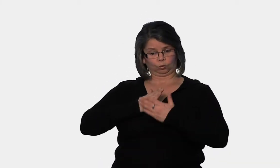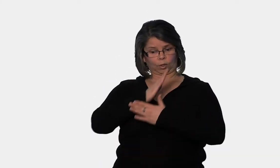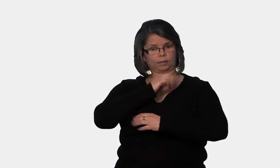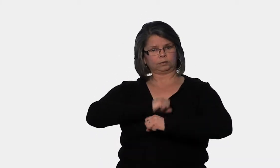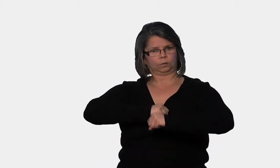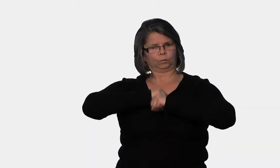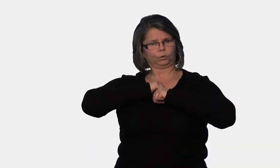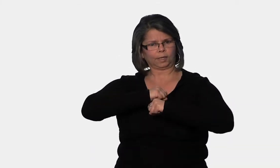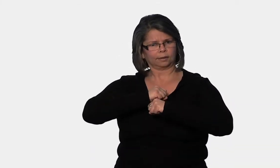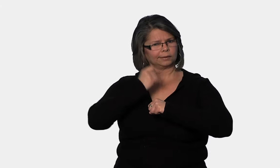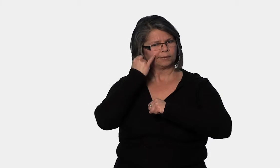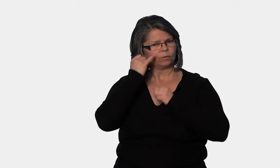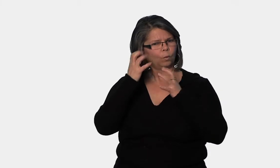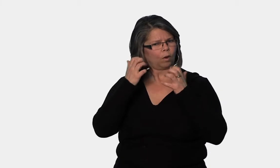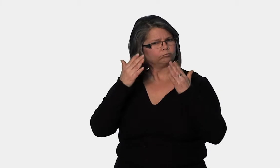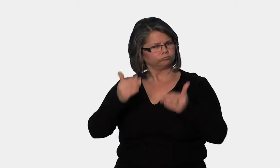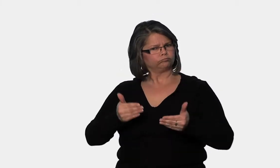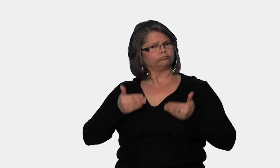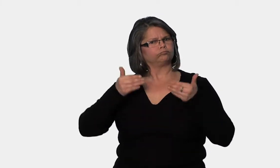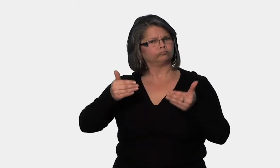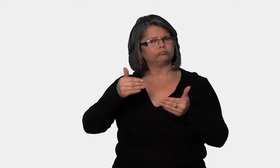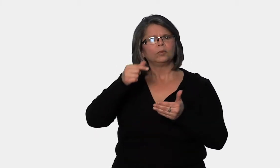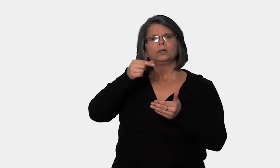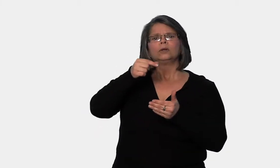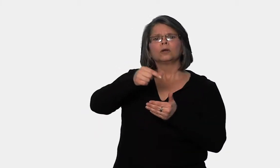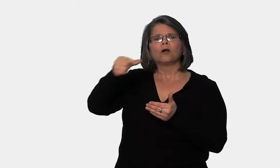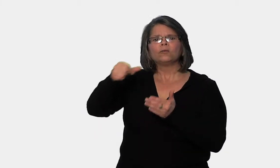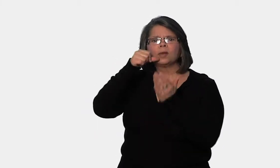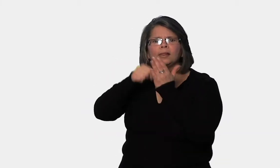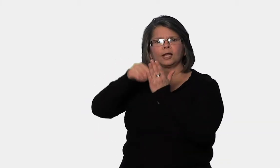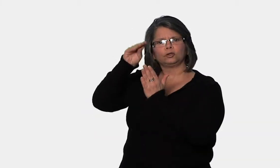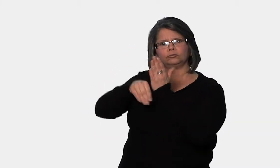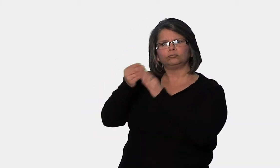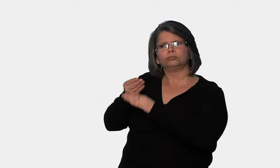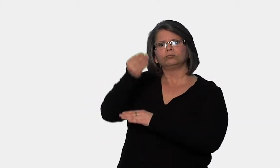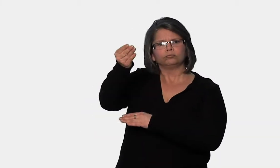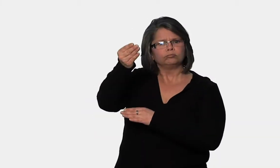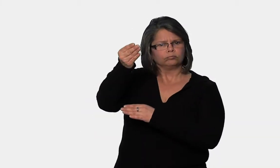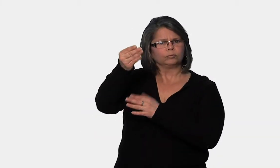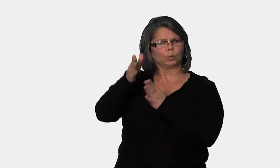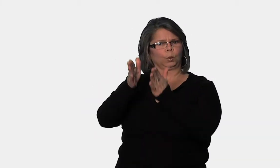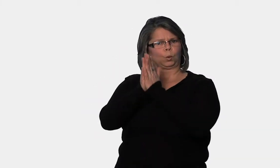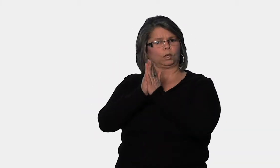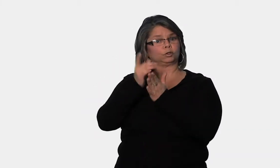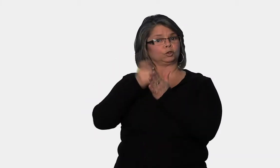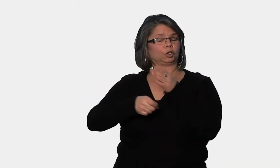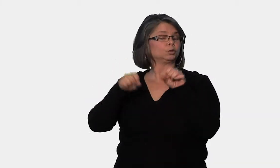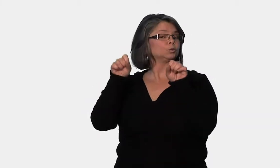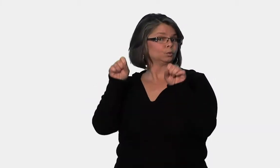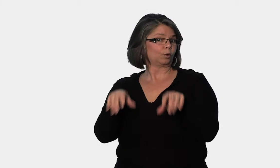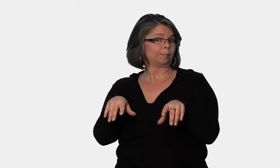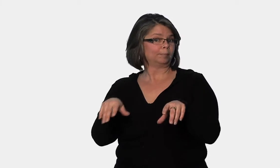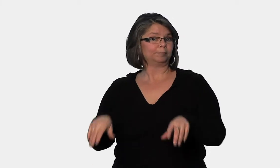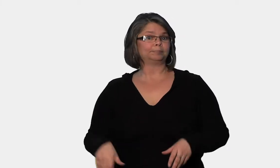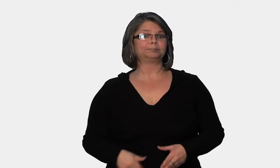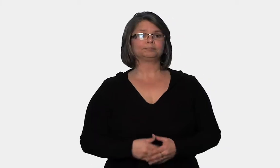if you want to write a letter to the Crown Counsel to drop charges.